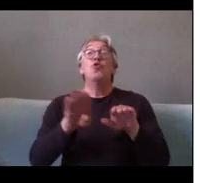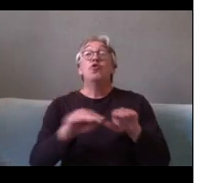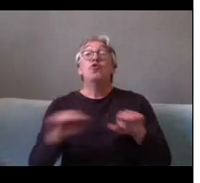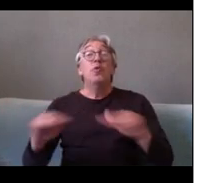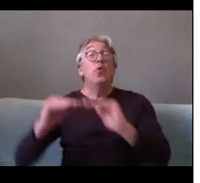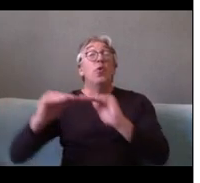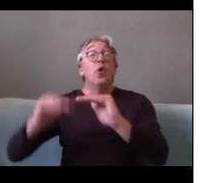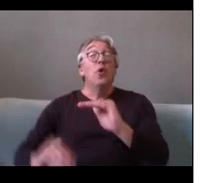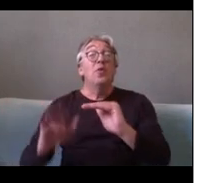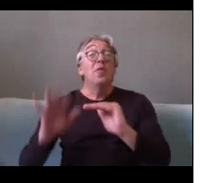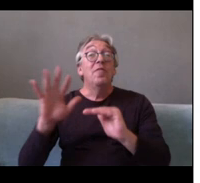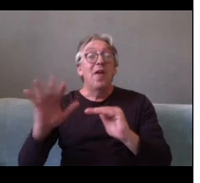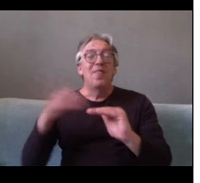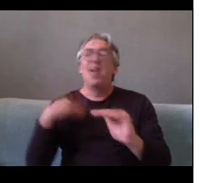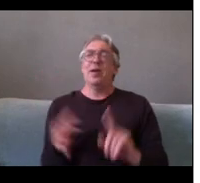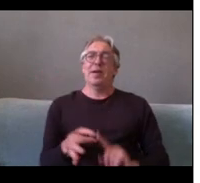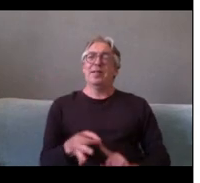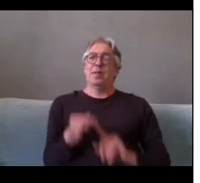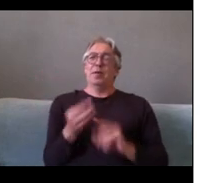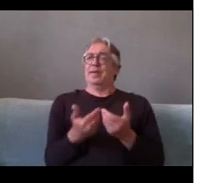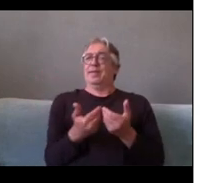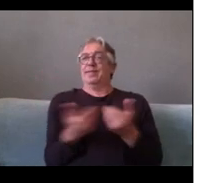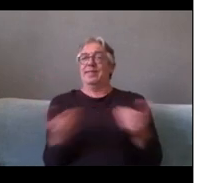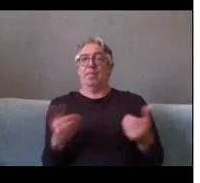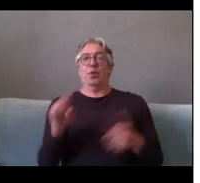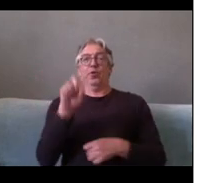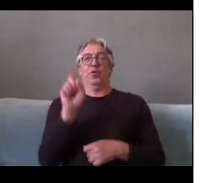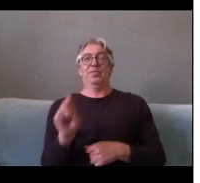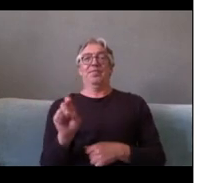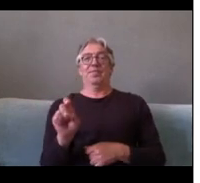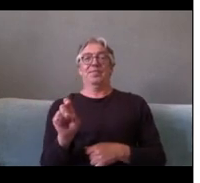So the populations from 85 years and above.